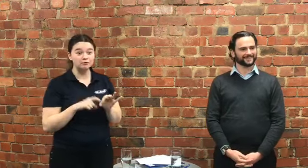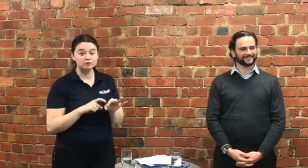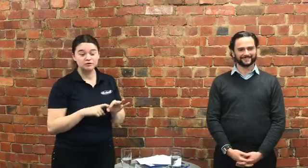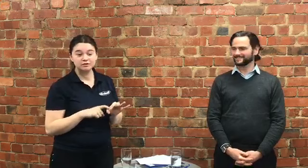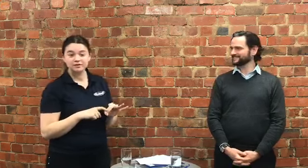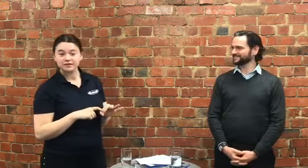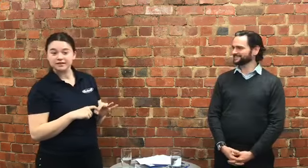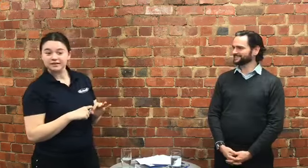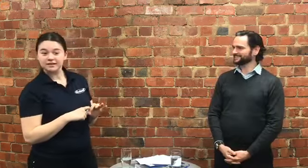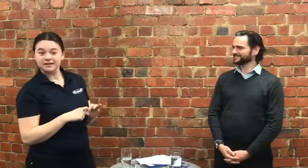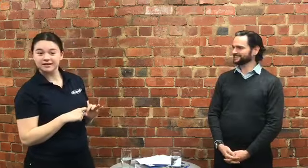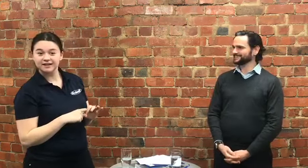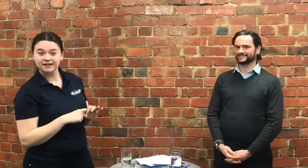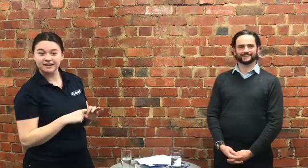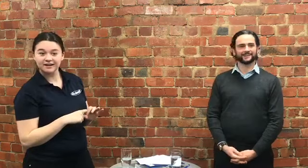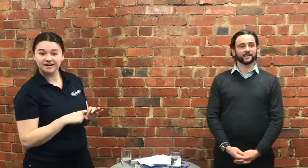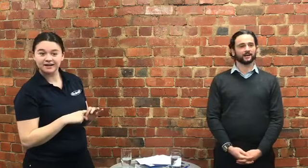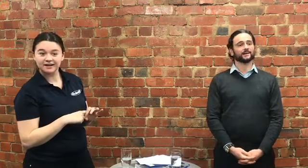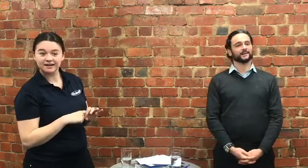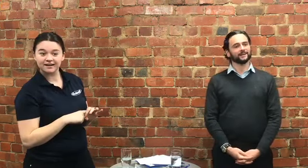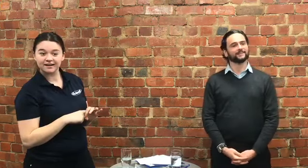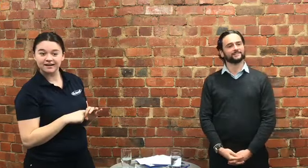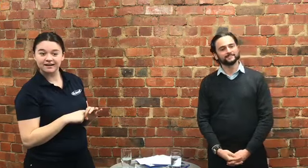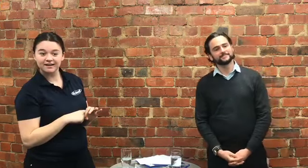oh, I believe we have a question, do we?